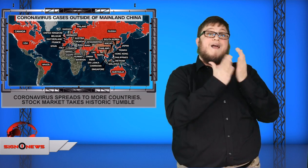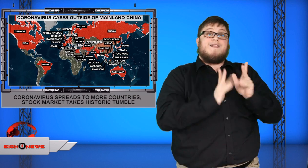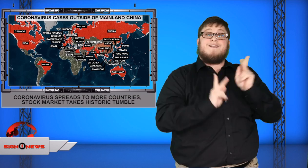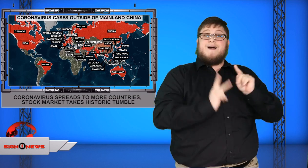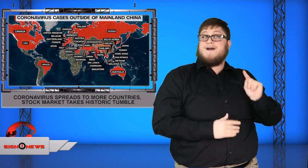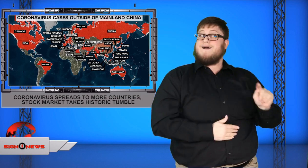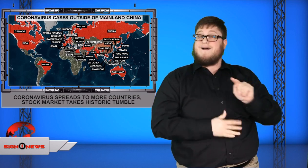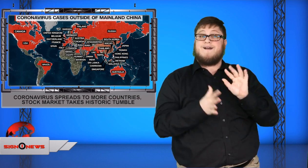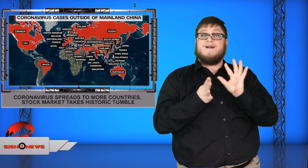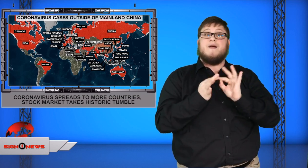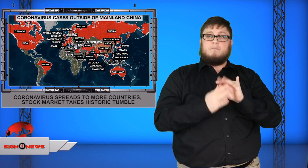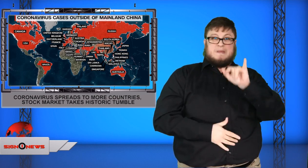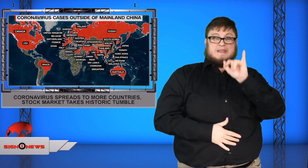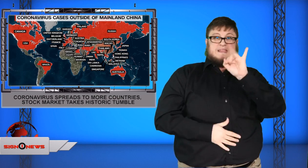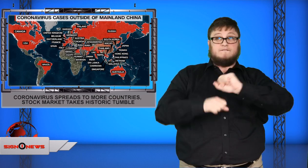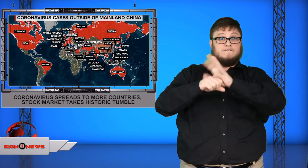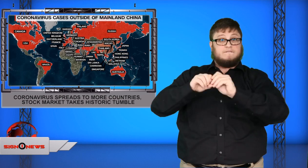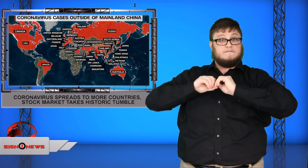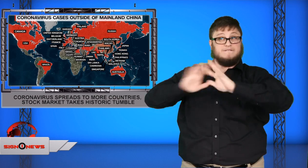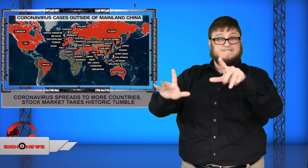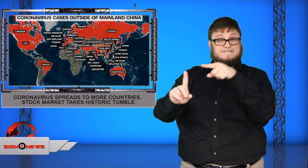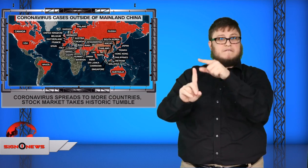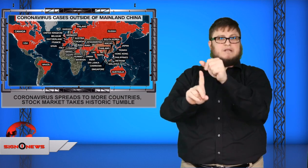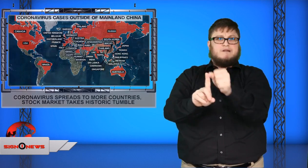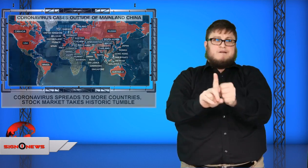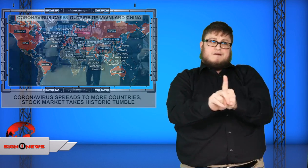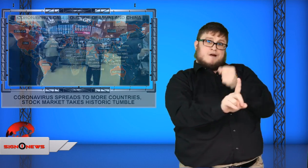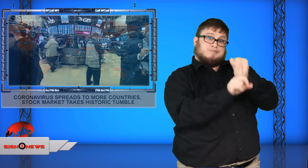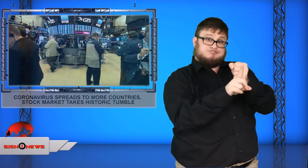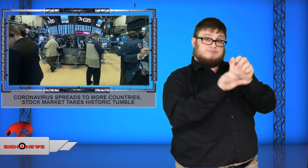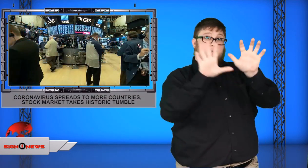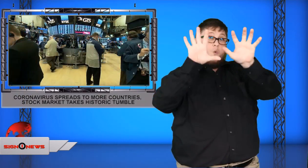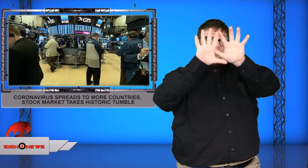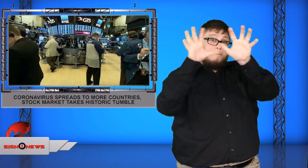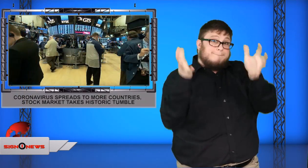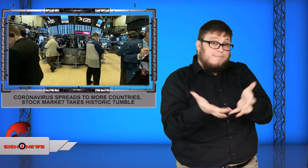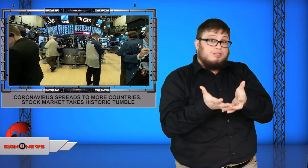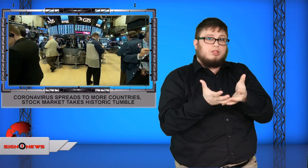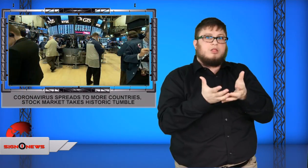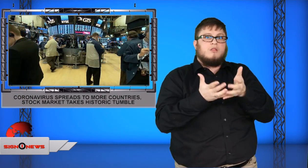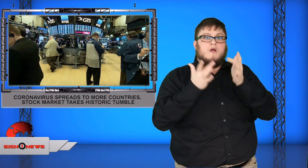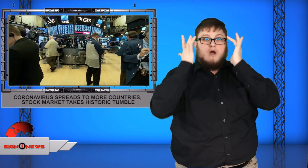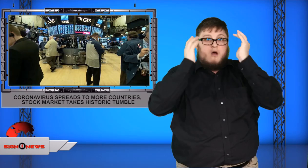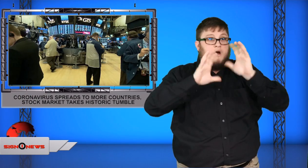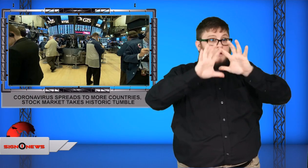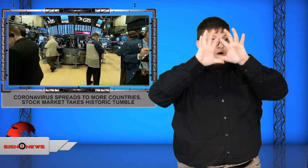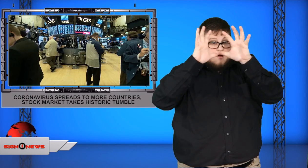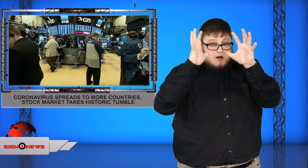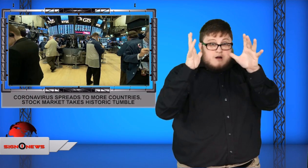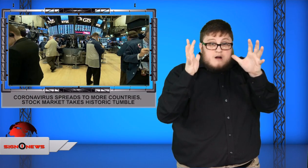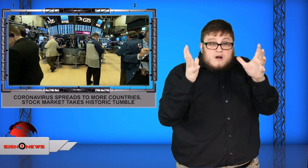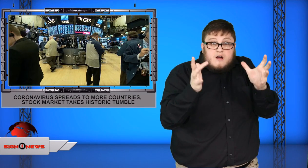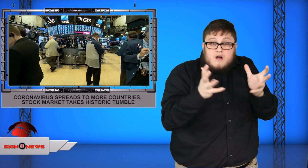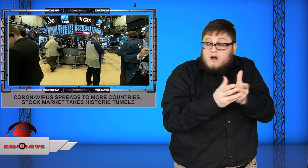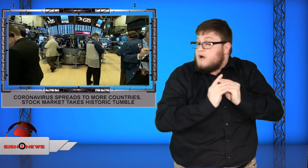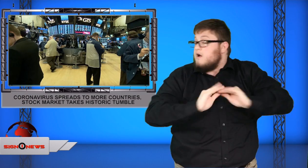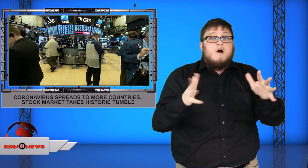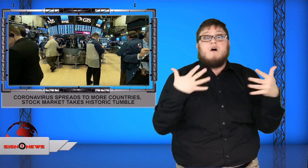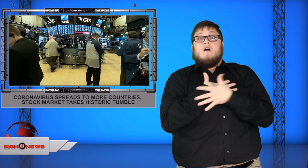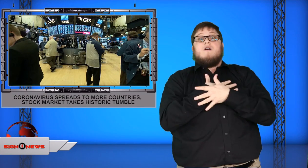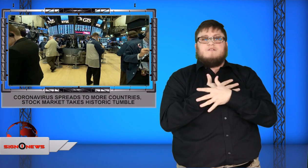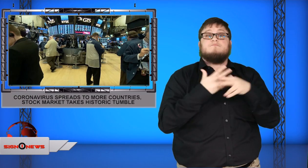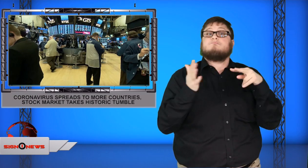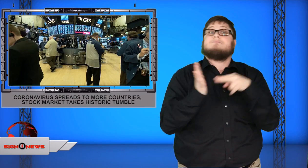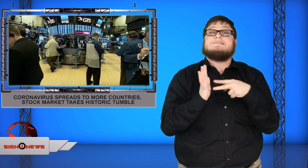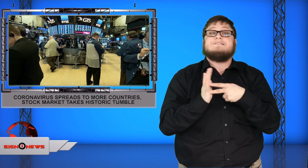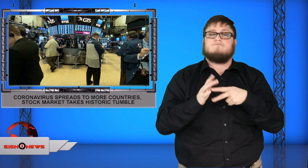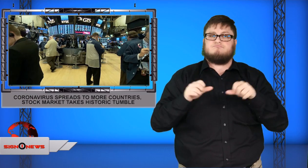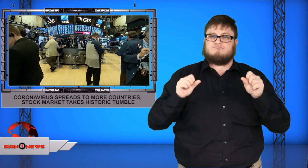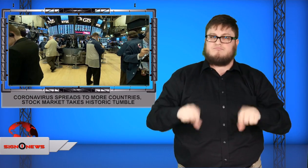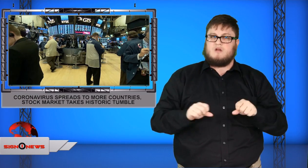Economists say if the coronavirus outbreak becomes a global pandemic, $1 trillion could